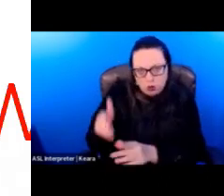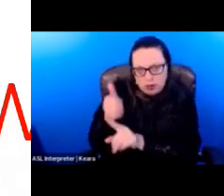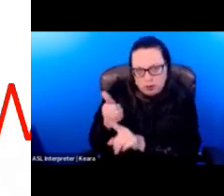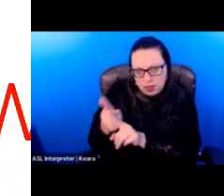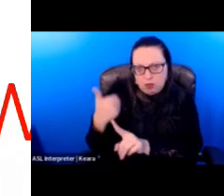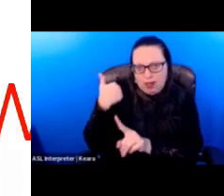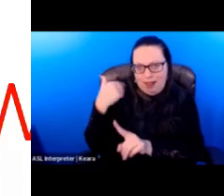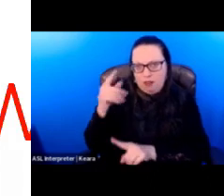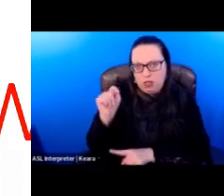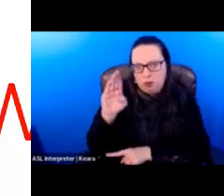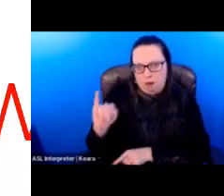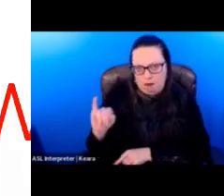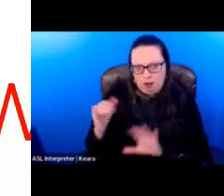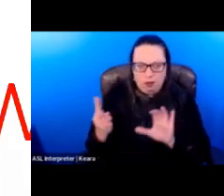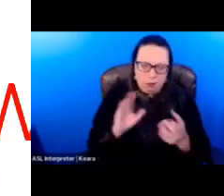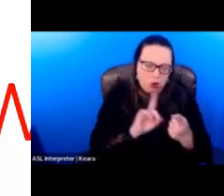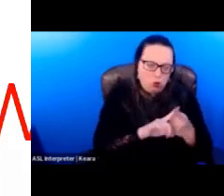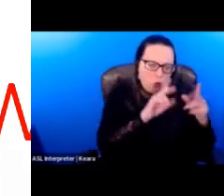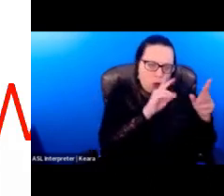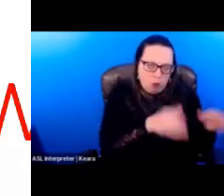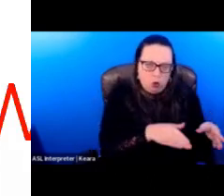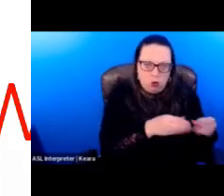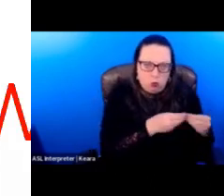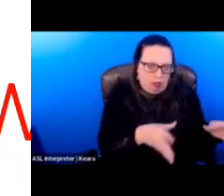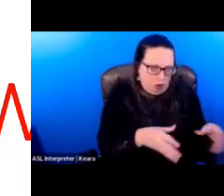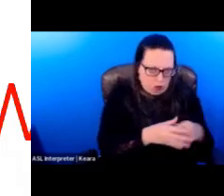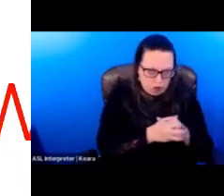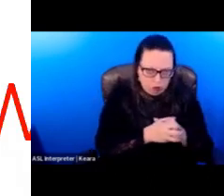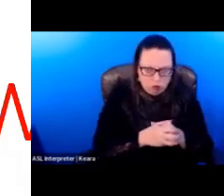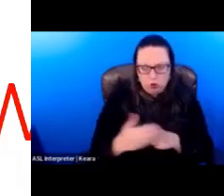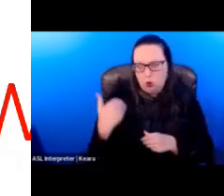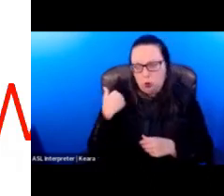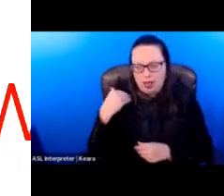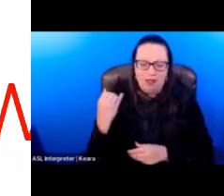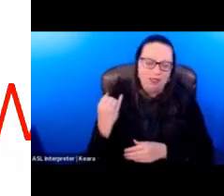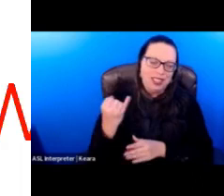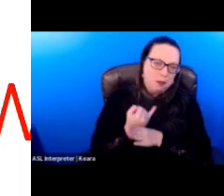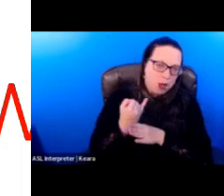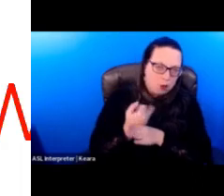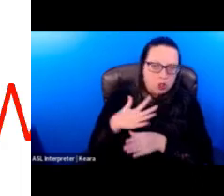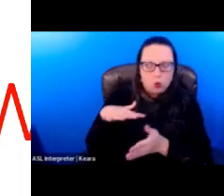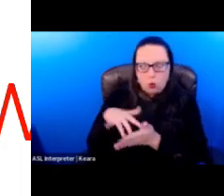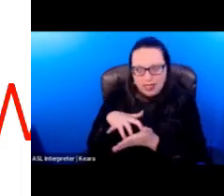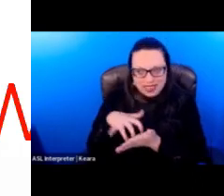in the context of do is, are there impairments or weaknesses here that I should be aware of?